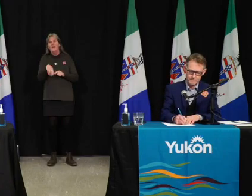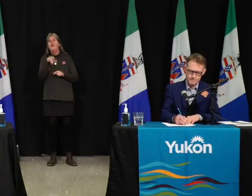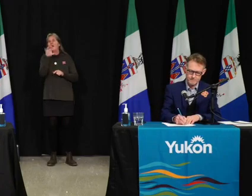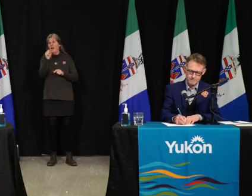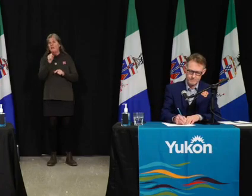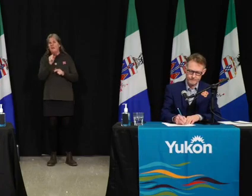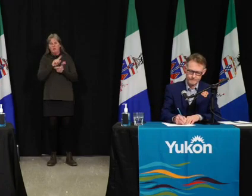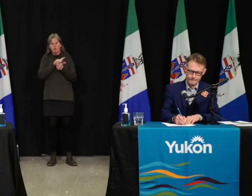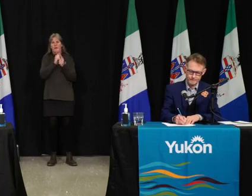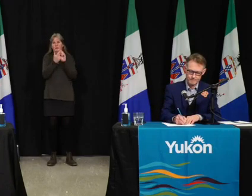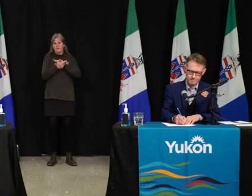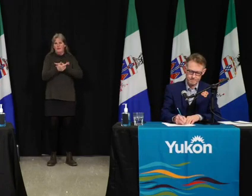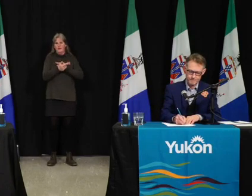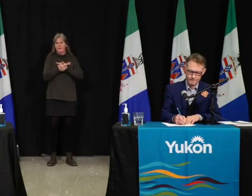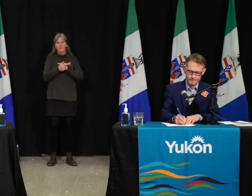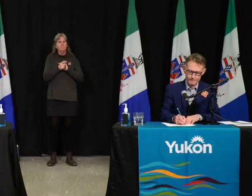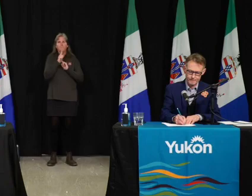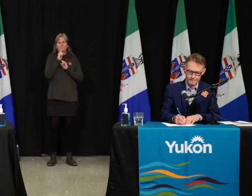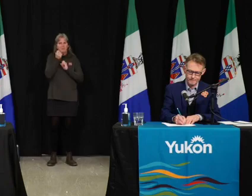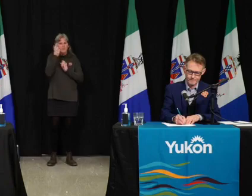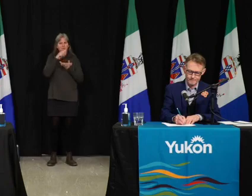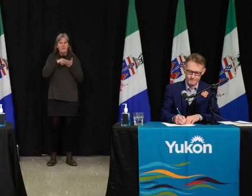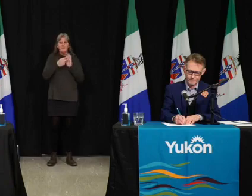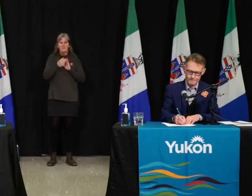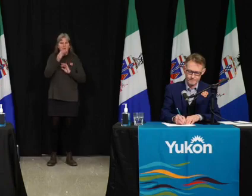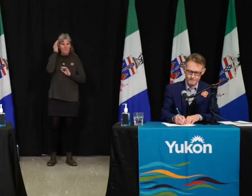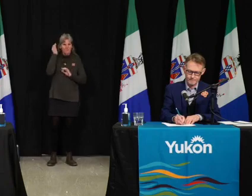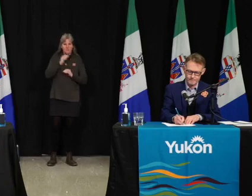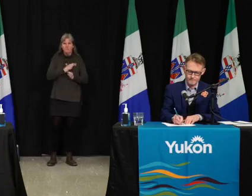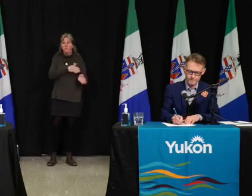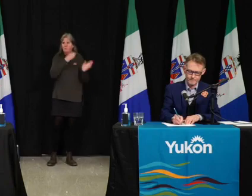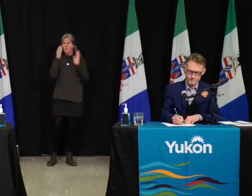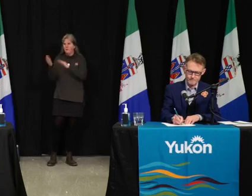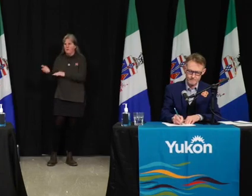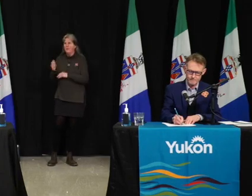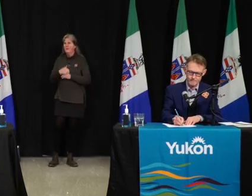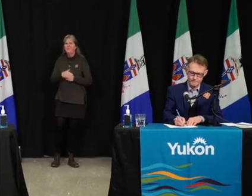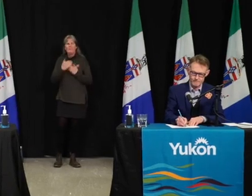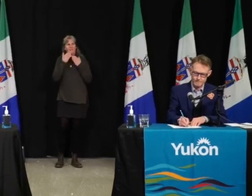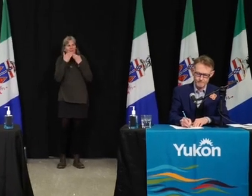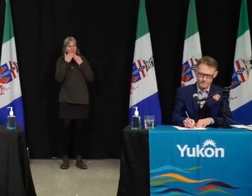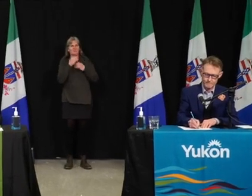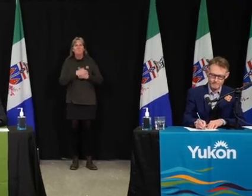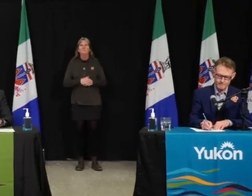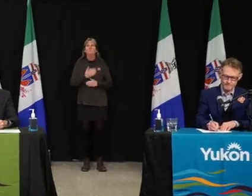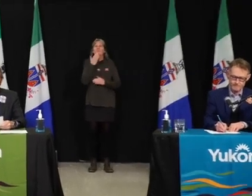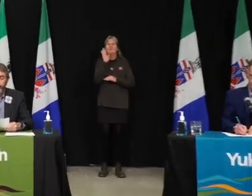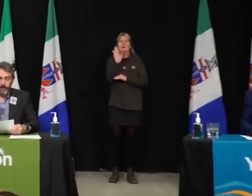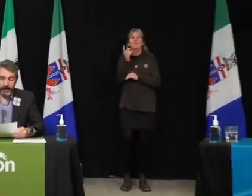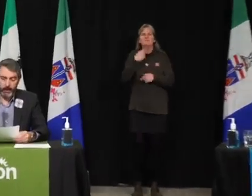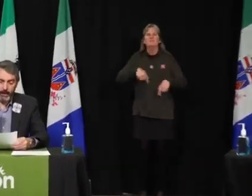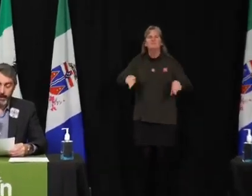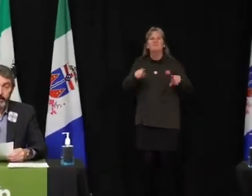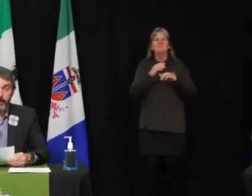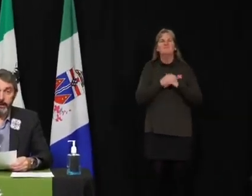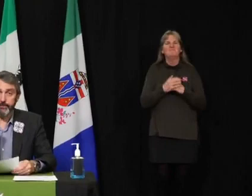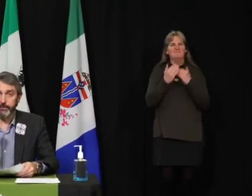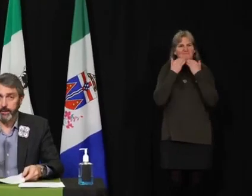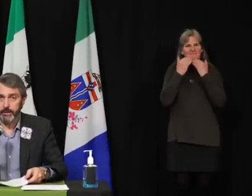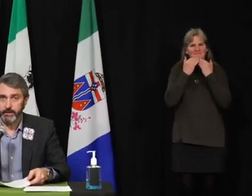Thank you. Premier Silver? Thank you, path. Good afternoon everybody. Thank you again for joining us today.